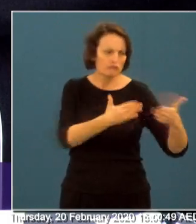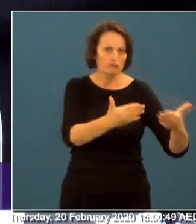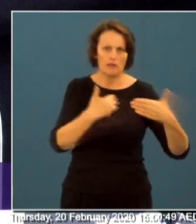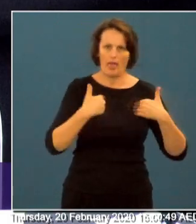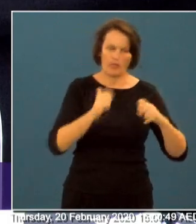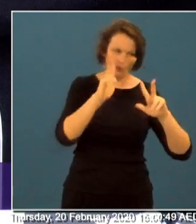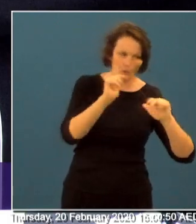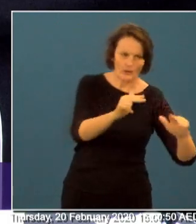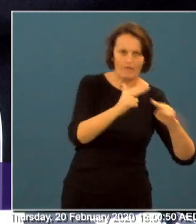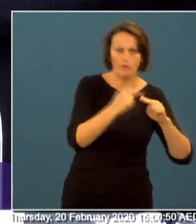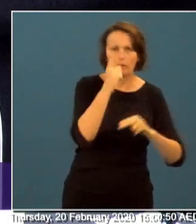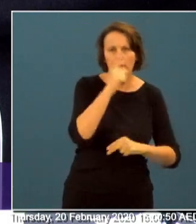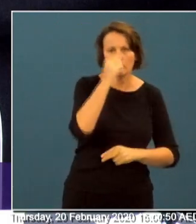the avoidable health gap.